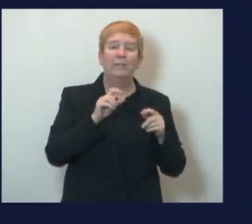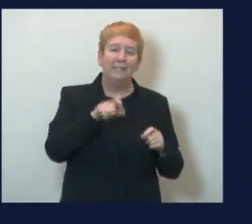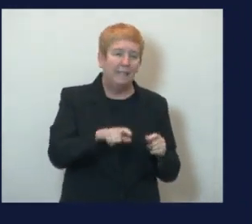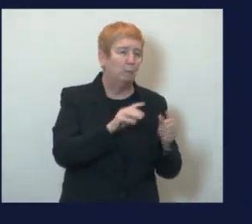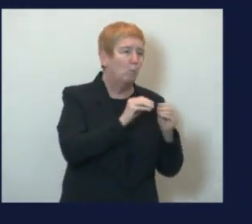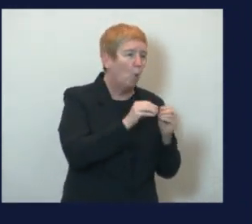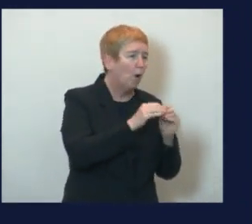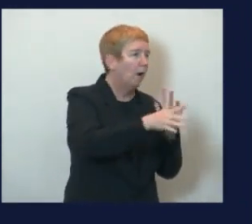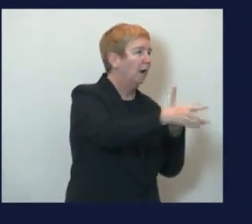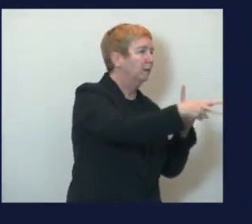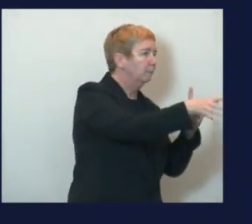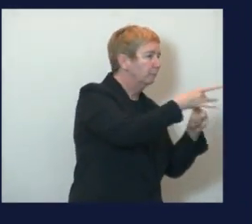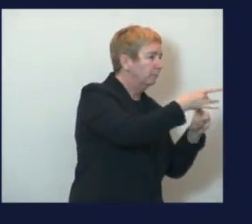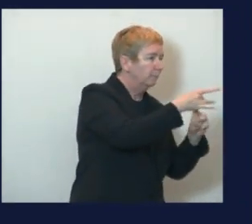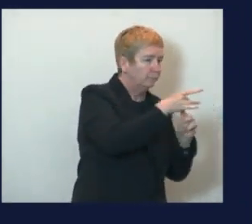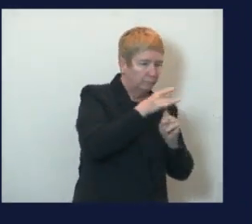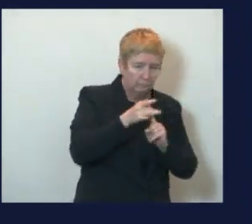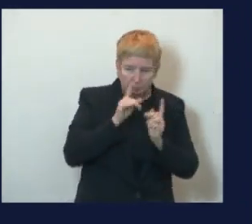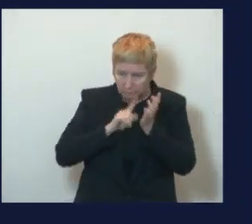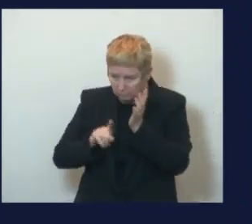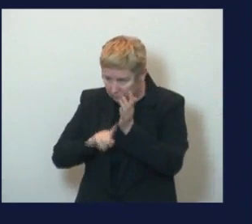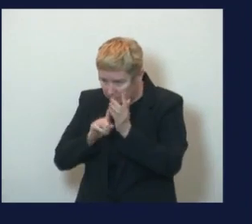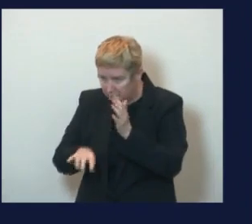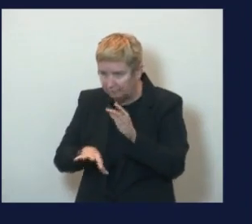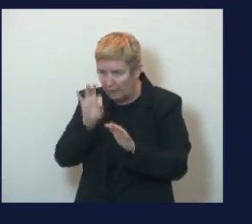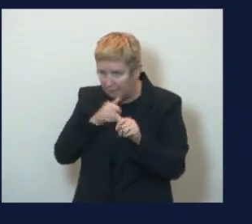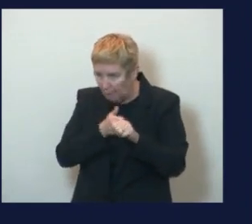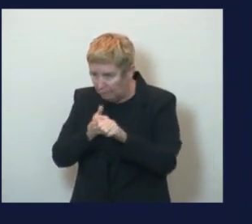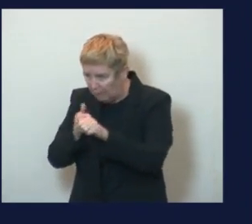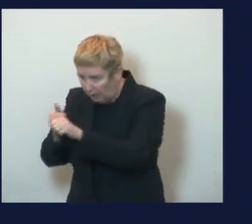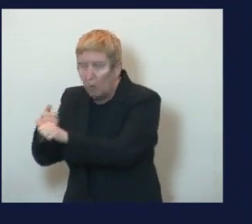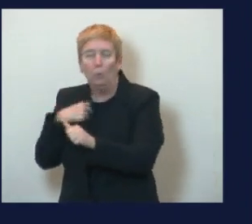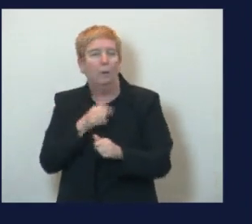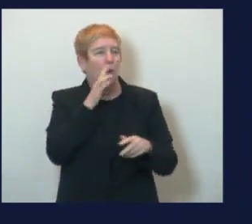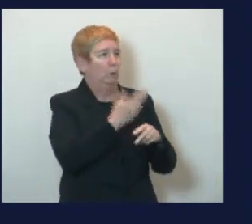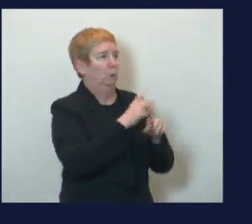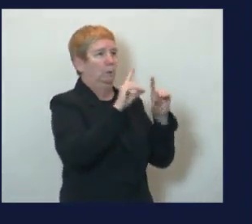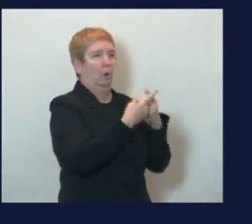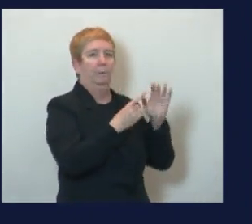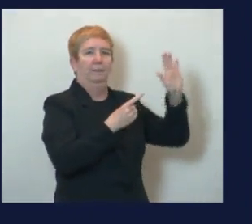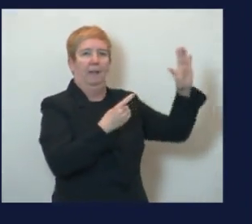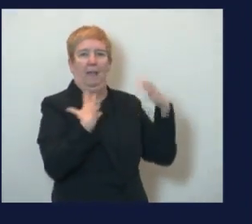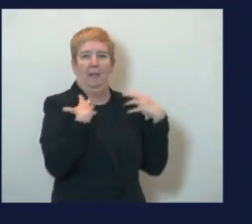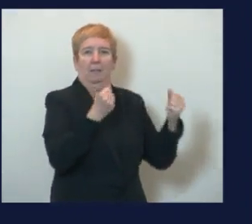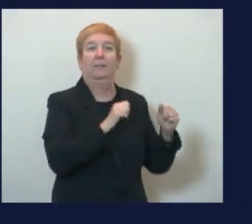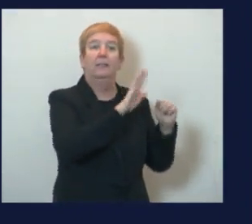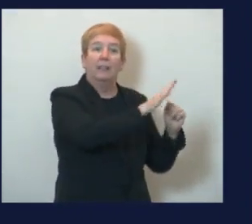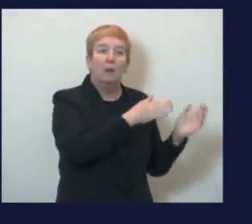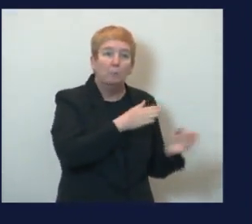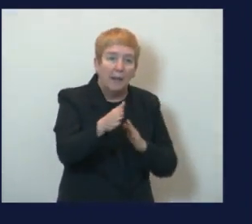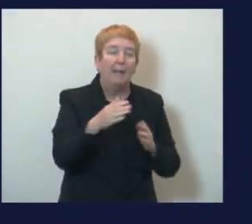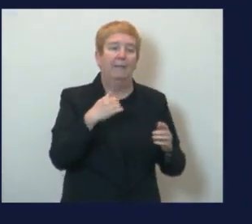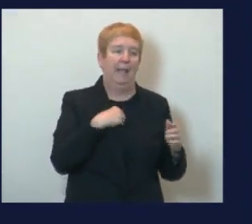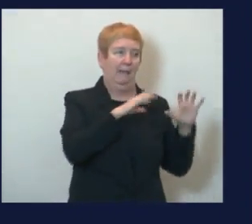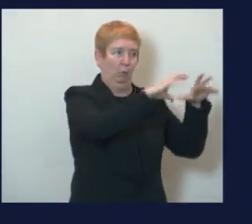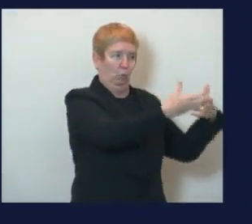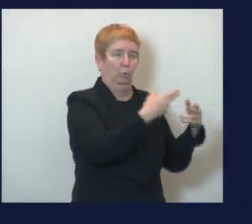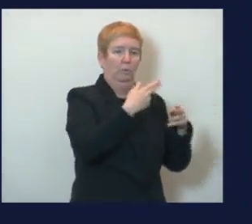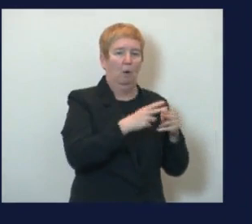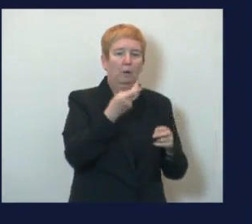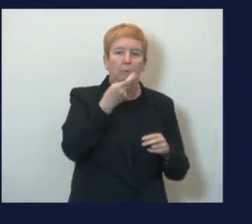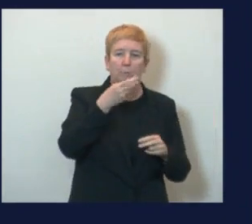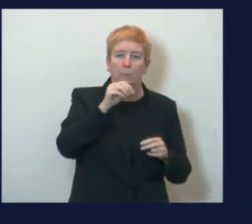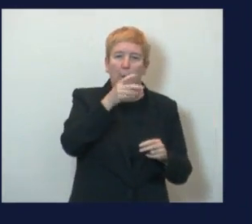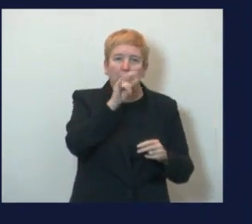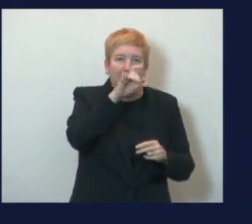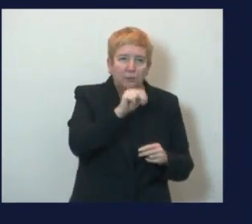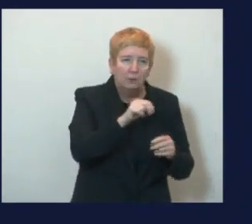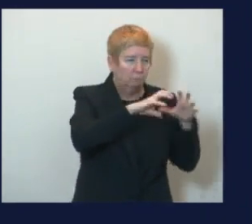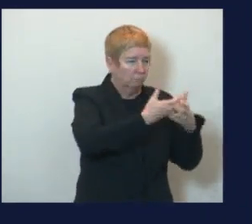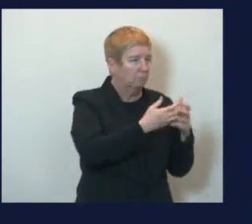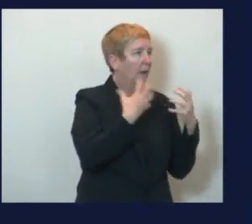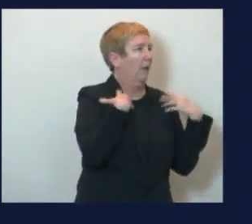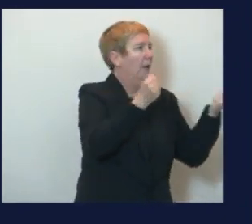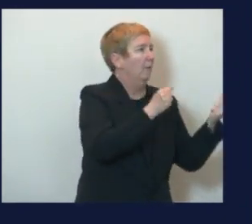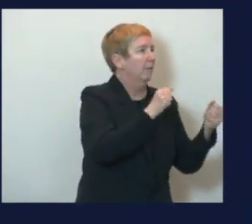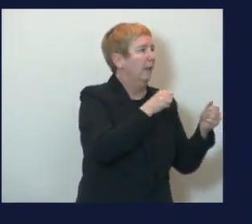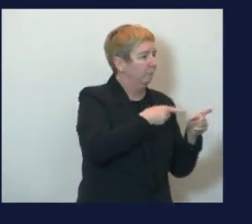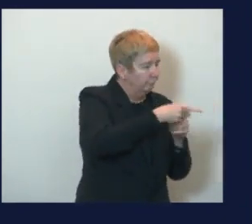IT’S AN INCREDIBLE UNDERTAKING AND THEY WILL HAVE TO CONTINUE TO DO THAT EFFECTIVE CONTACT TRACING PLANS AND RESOURCES THAT’S GOING TO BE MEASURED ALSO BY THE DEPARTMENT OF HEALTH AND